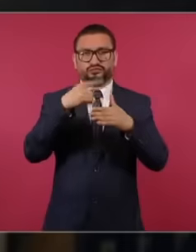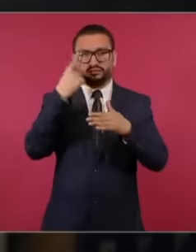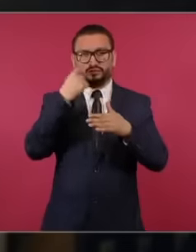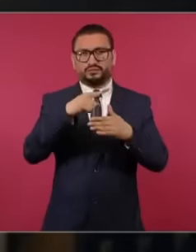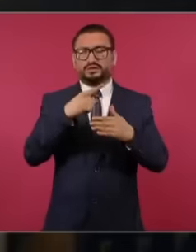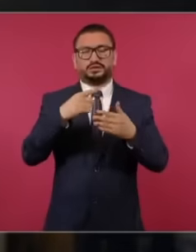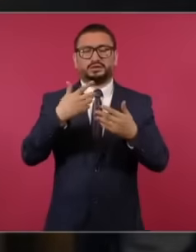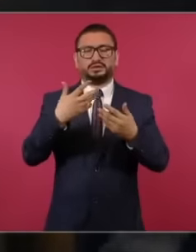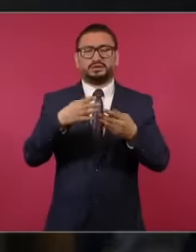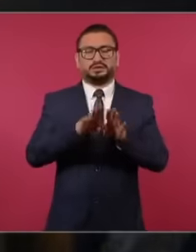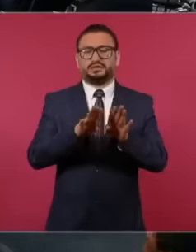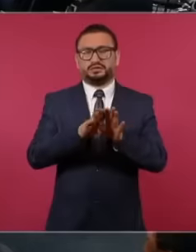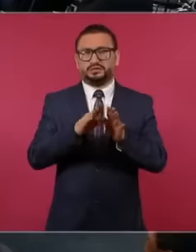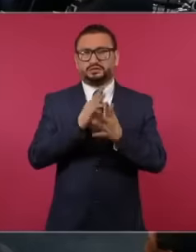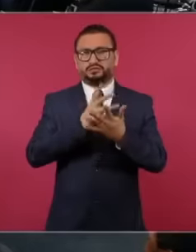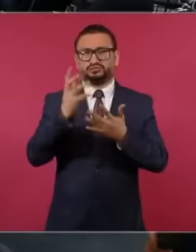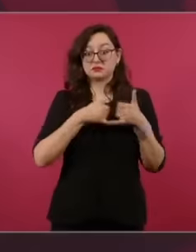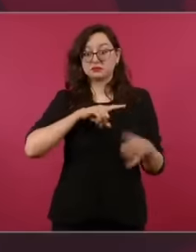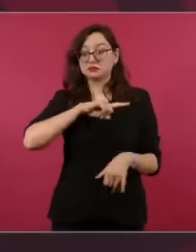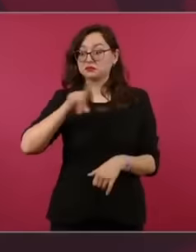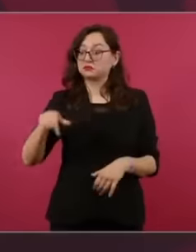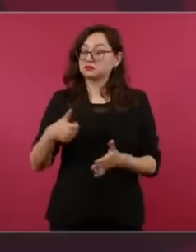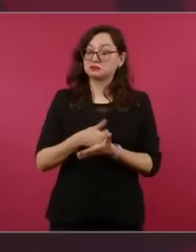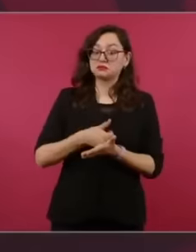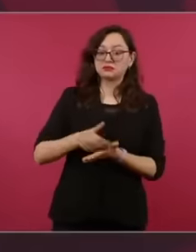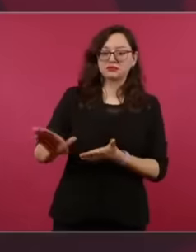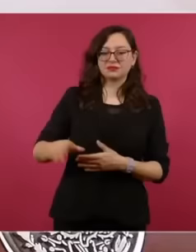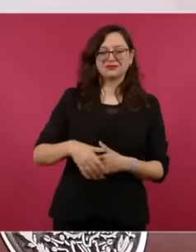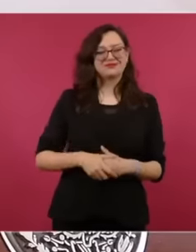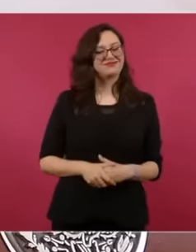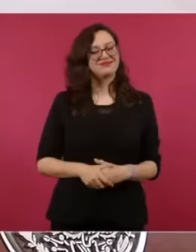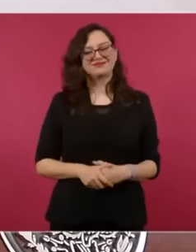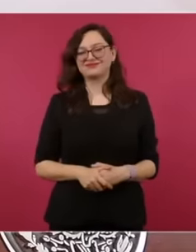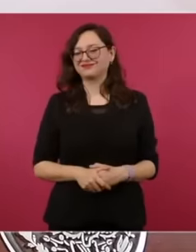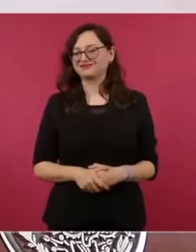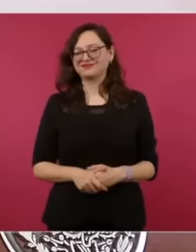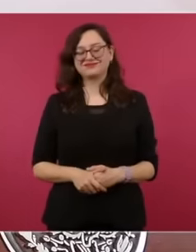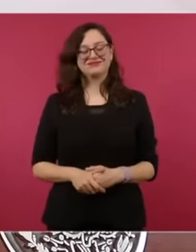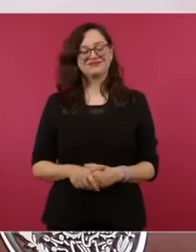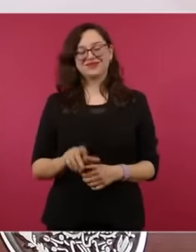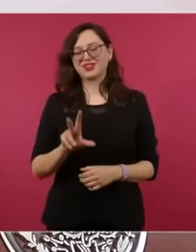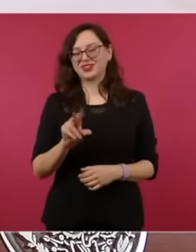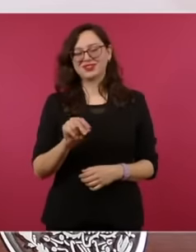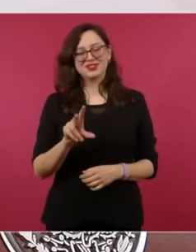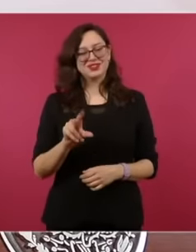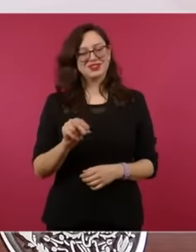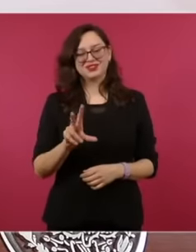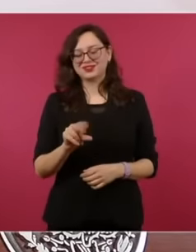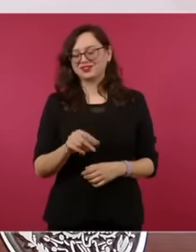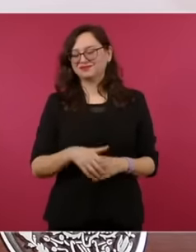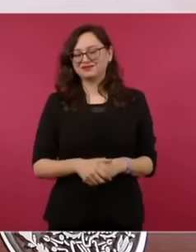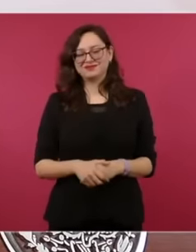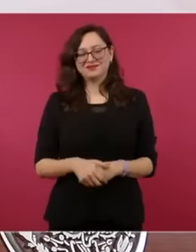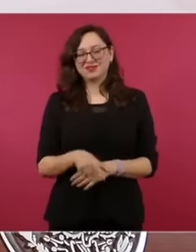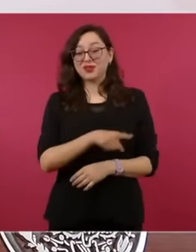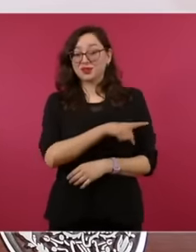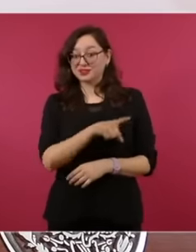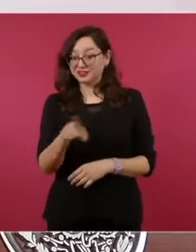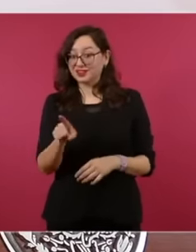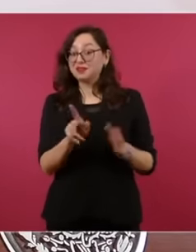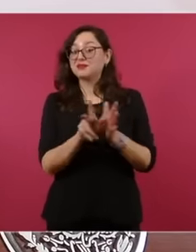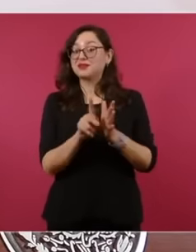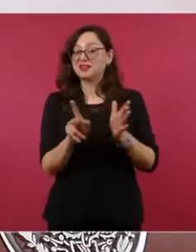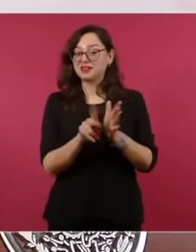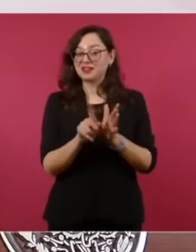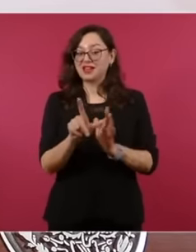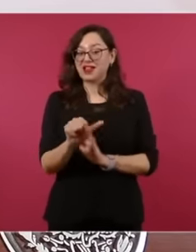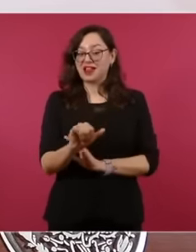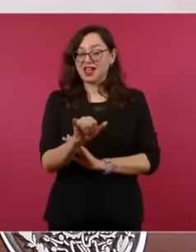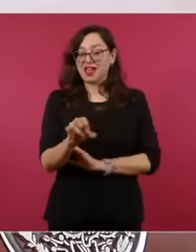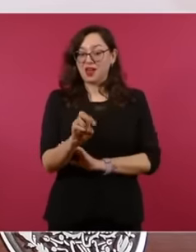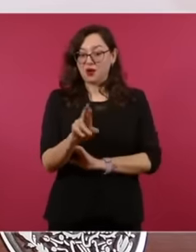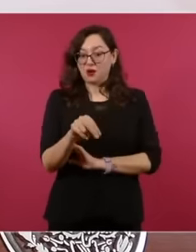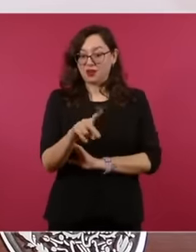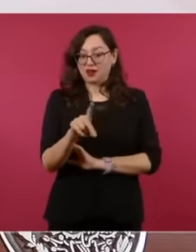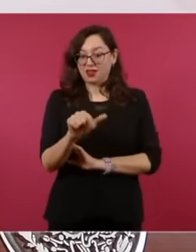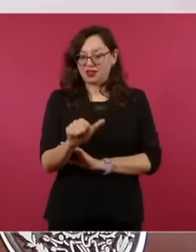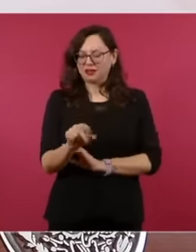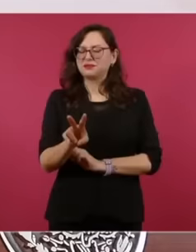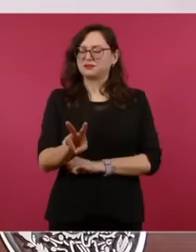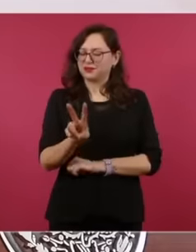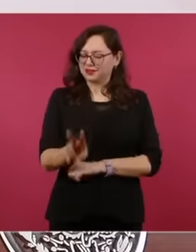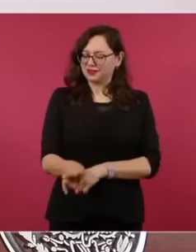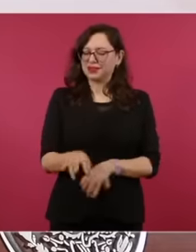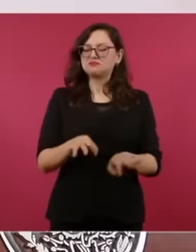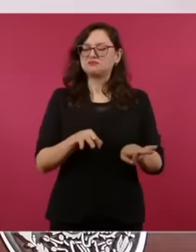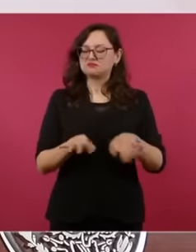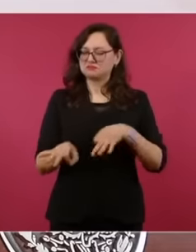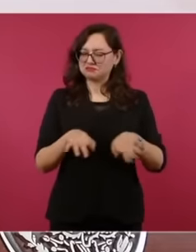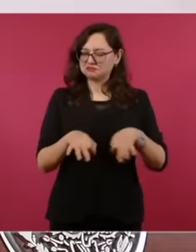if that is pointed out to you on the day this one who are exceptional hey I don't want